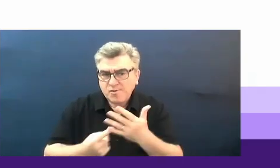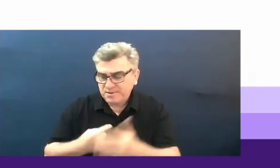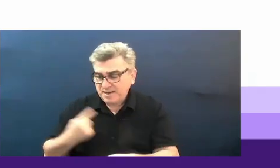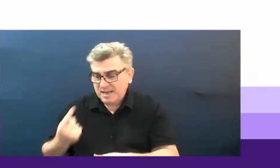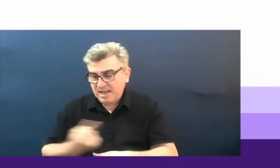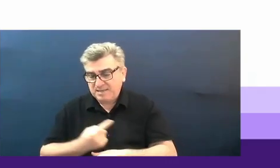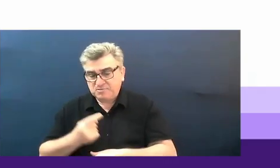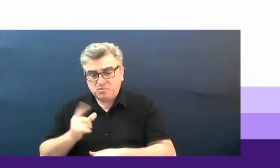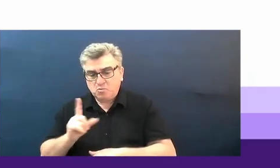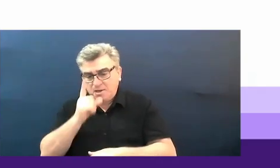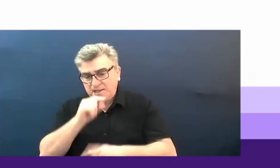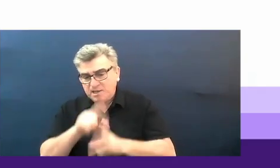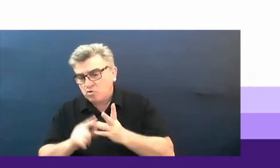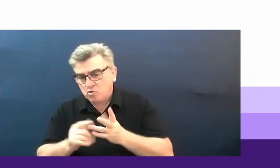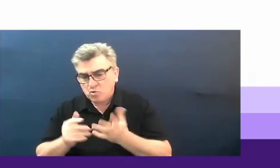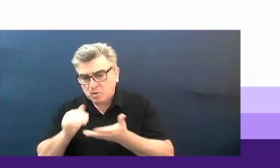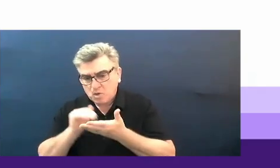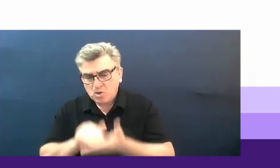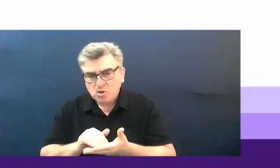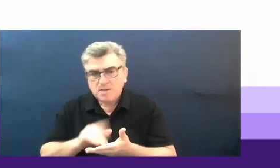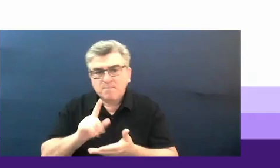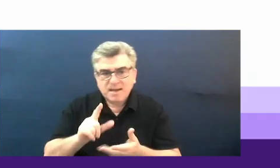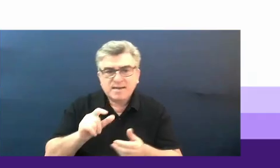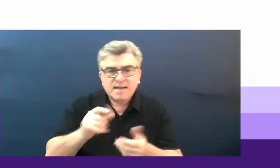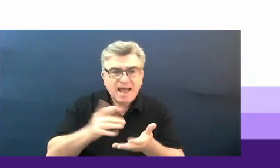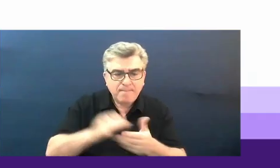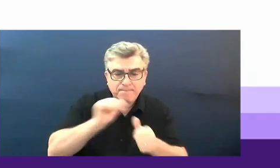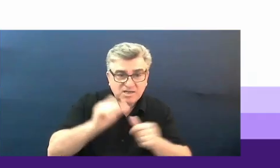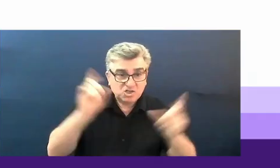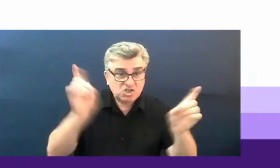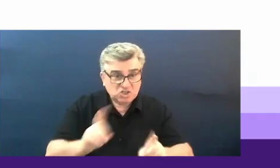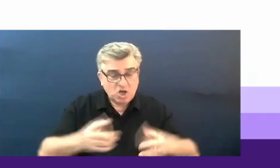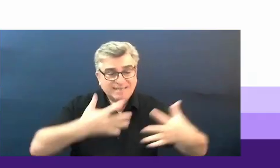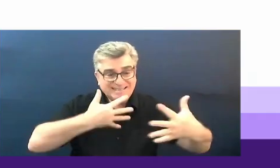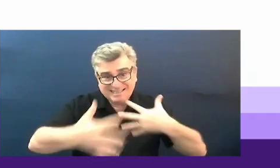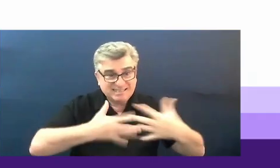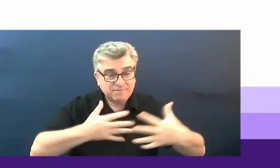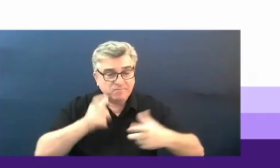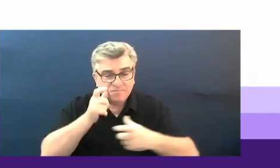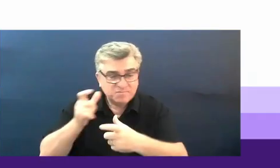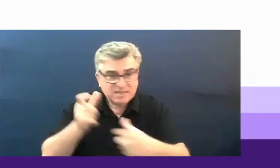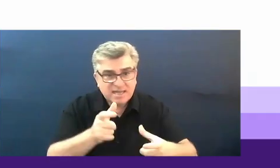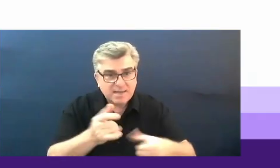but how do we actually design better systems or better models of care to support people with